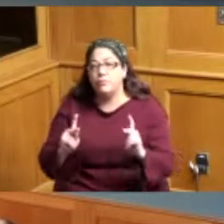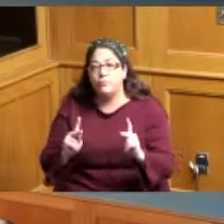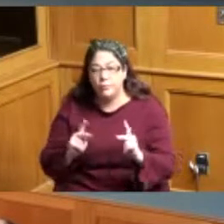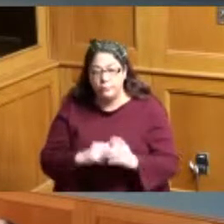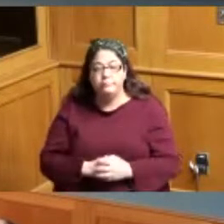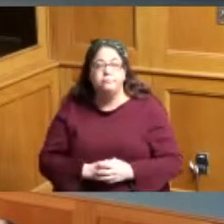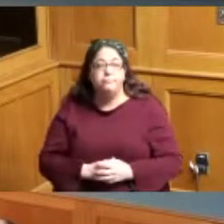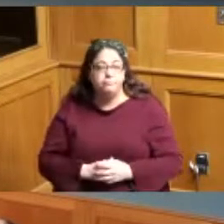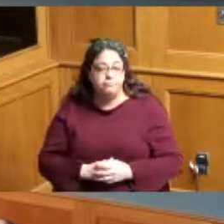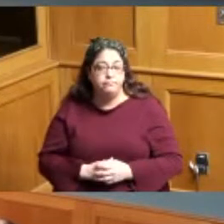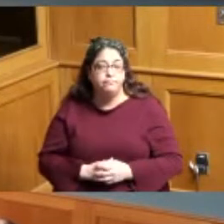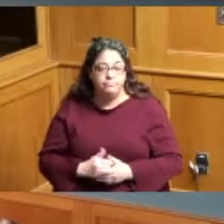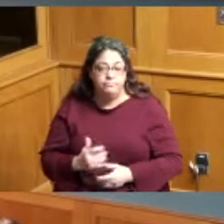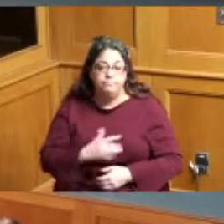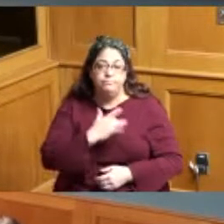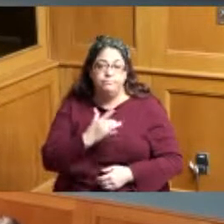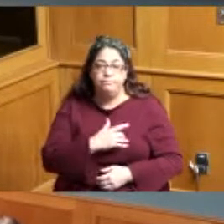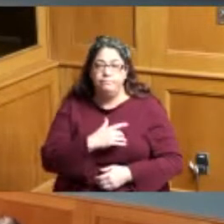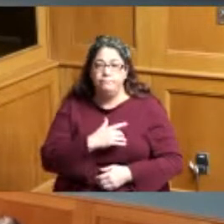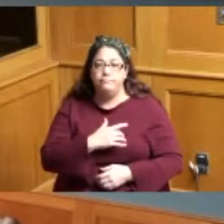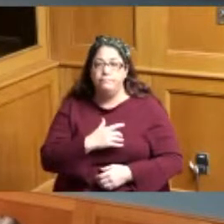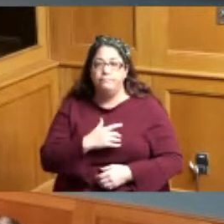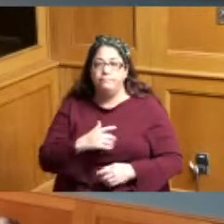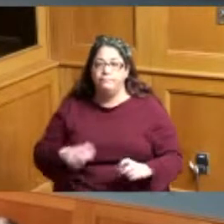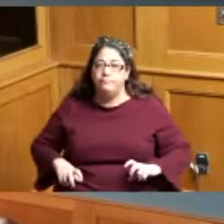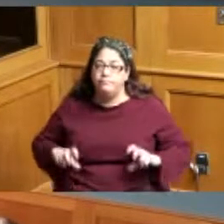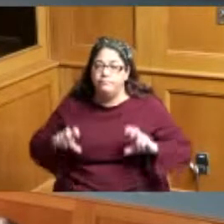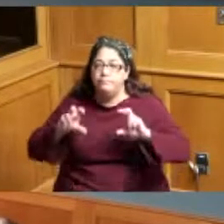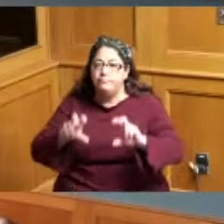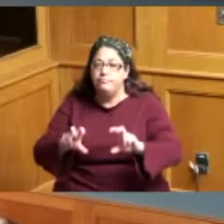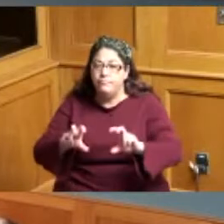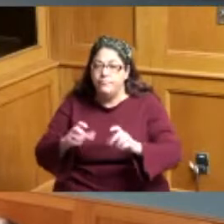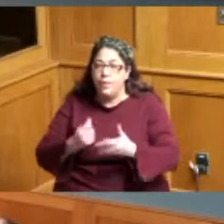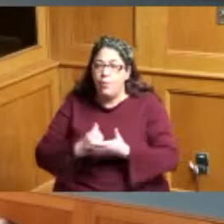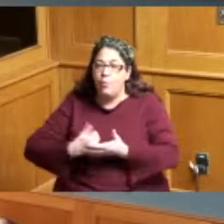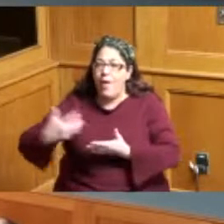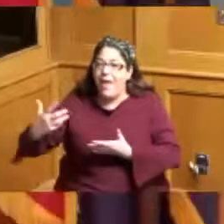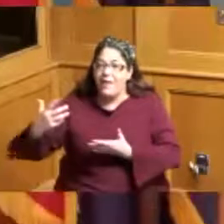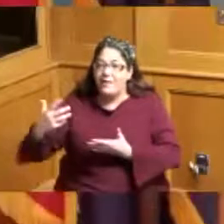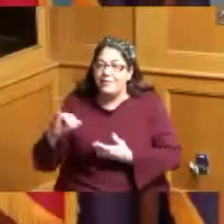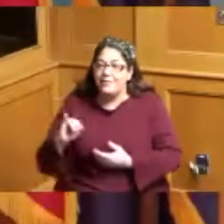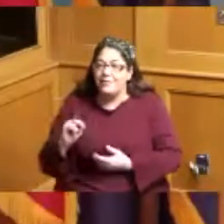and I also think that the investments that we make we're wasting the investment of the taxpayers